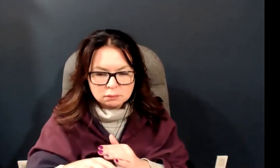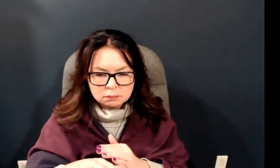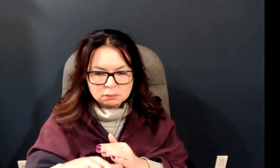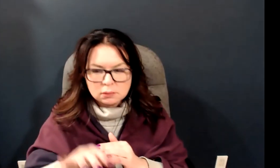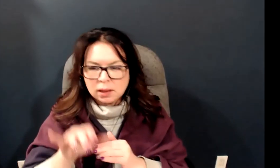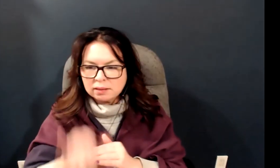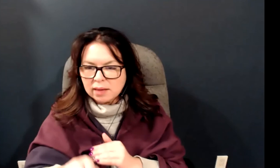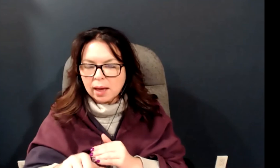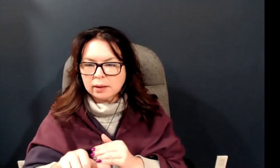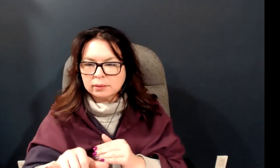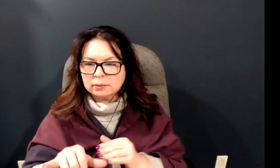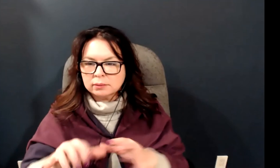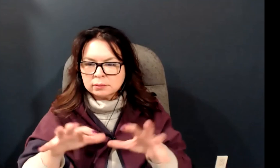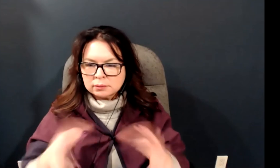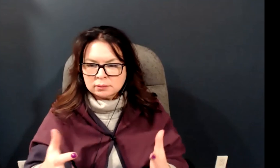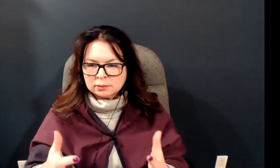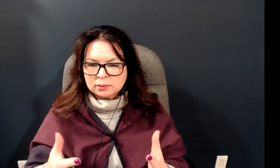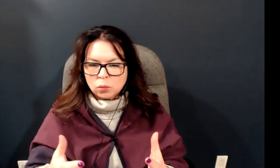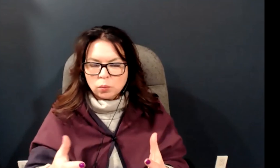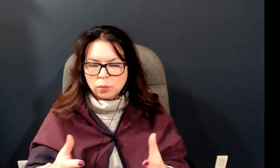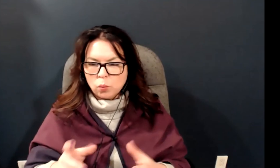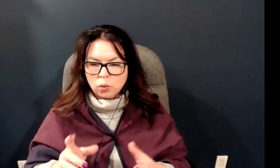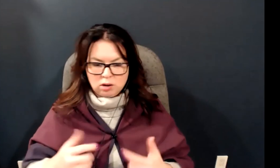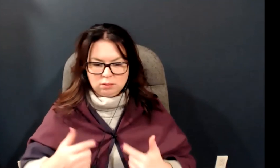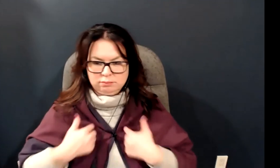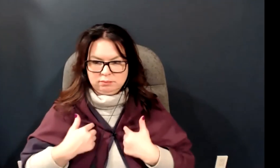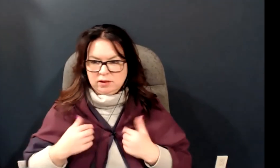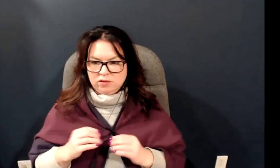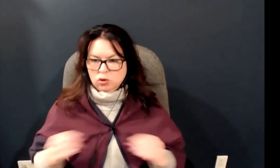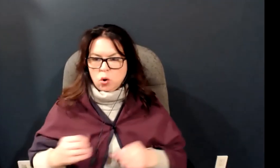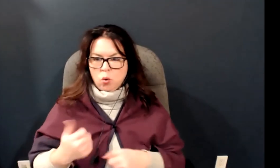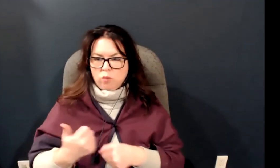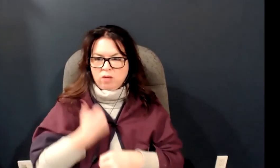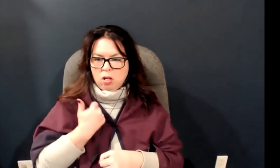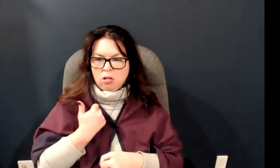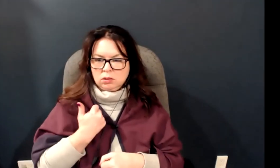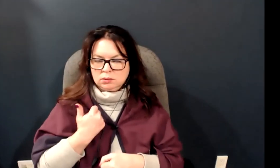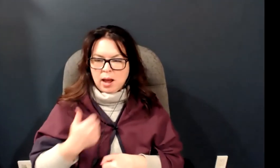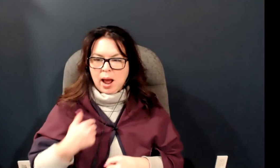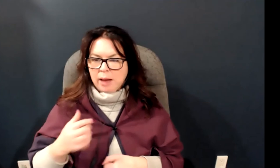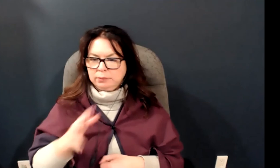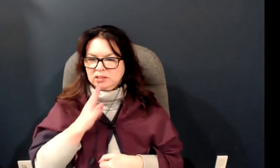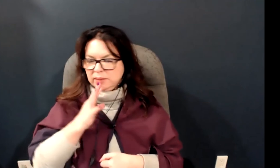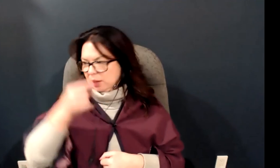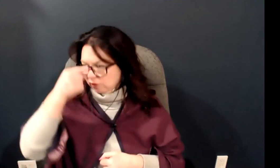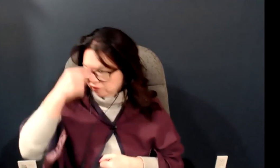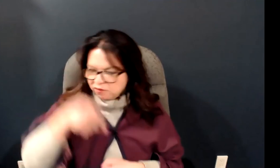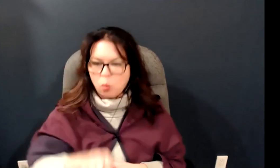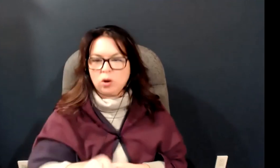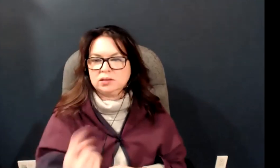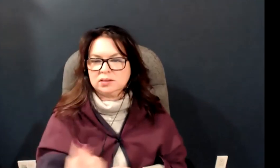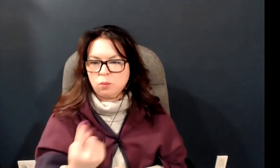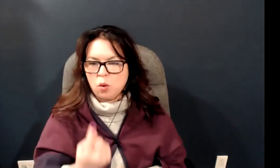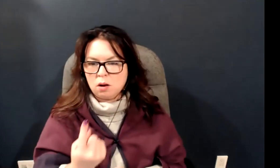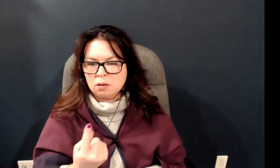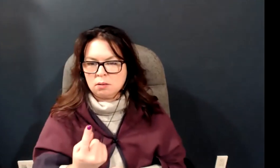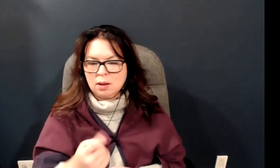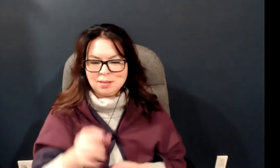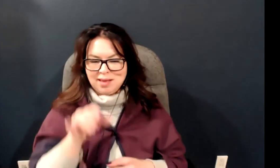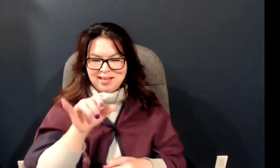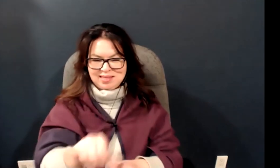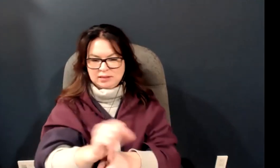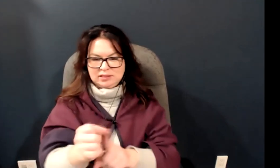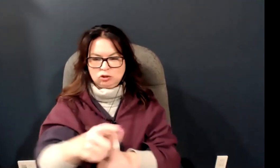[Dr. Vendryes] No, I think it will reappear for sure. I think it definitely reappear but